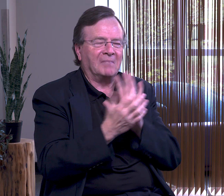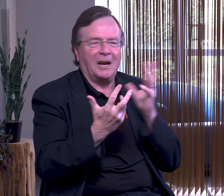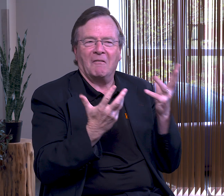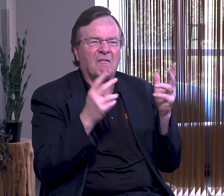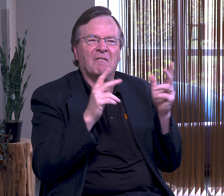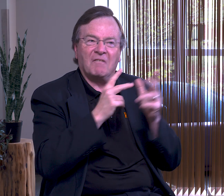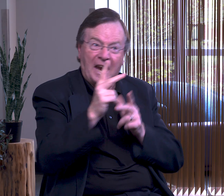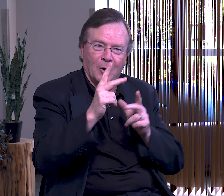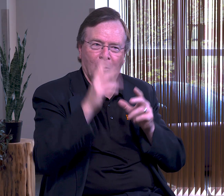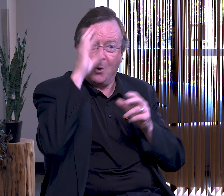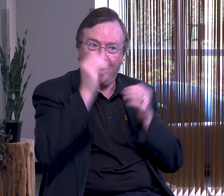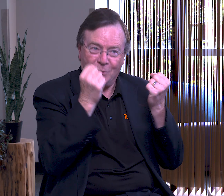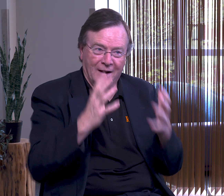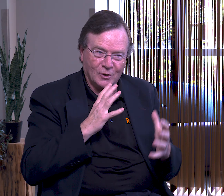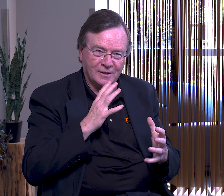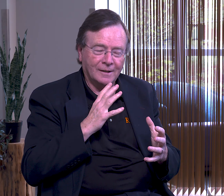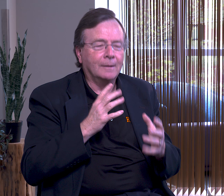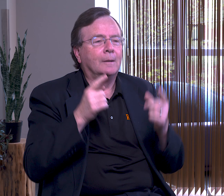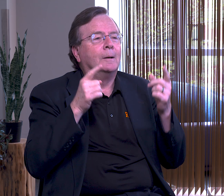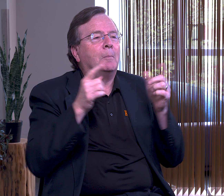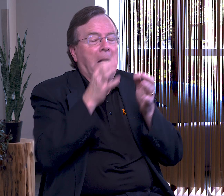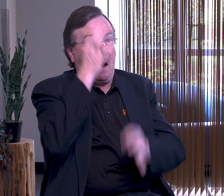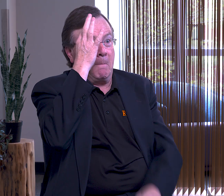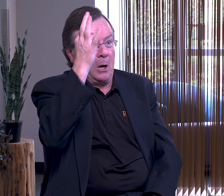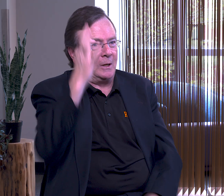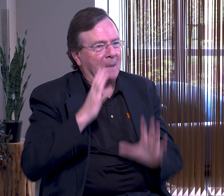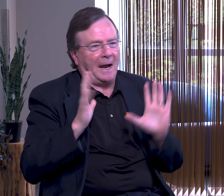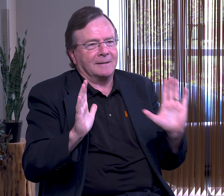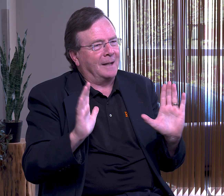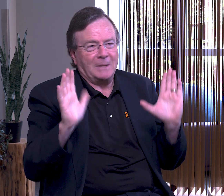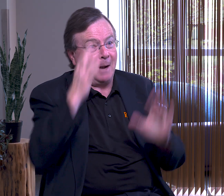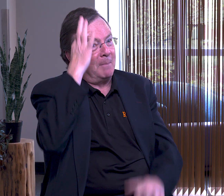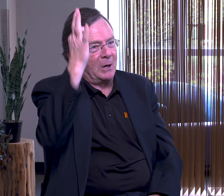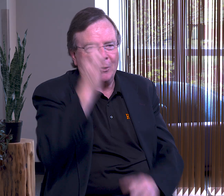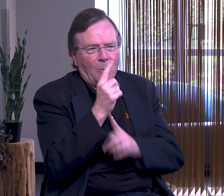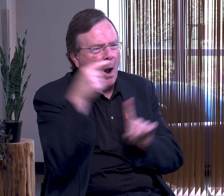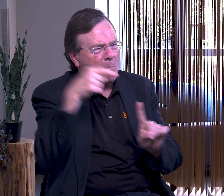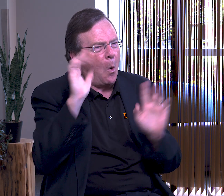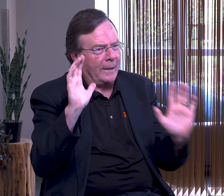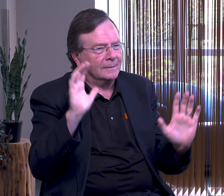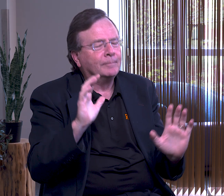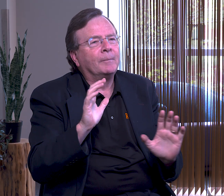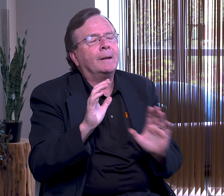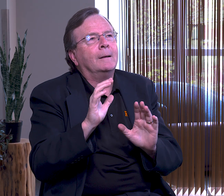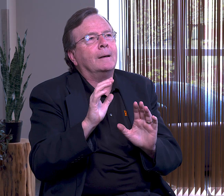you know, fail boy drivers, but I barely passed. I mean, I'm barely one point.